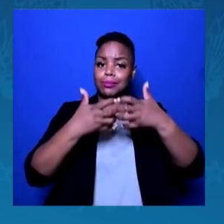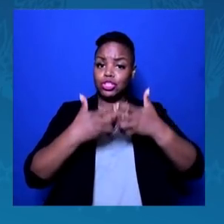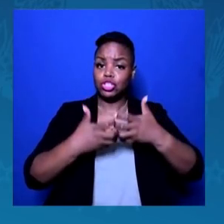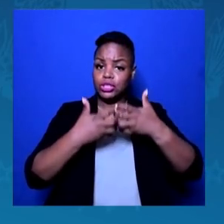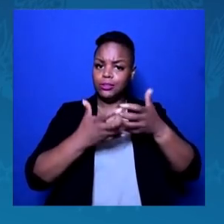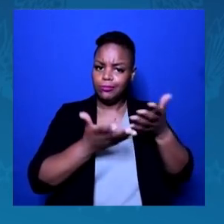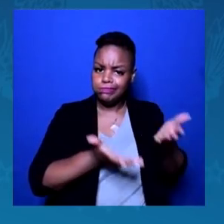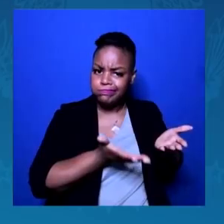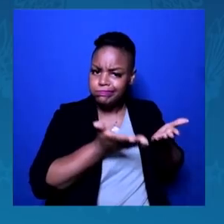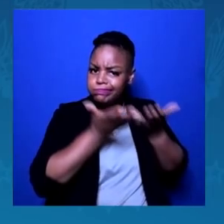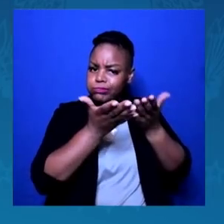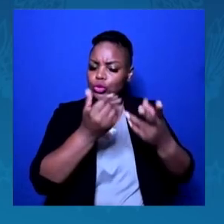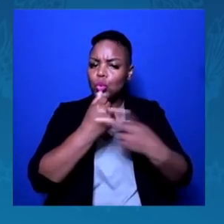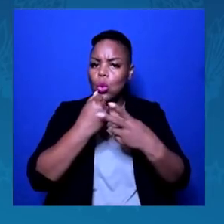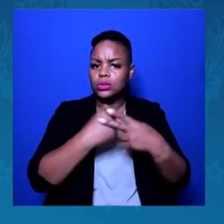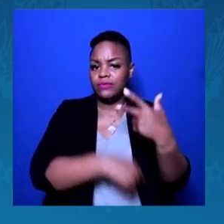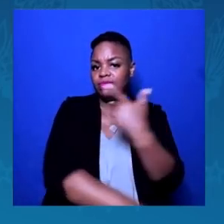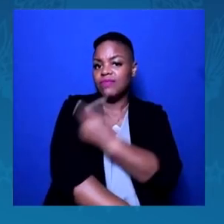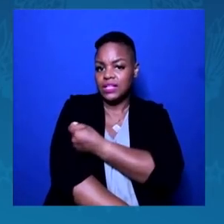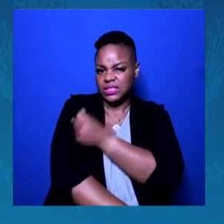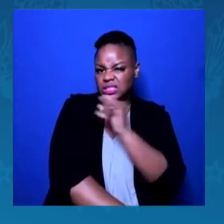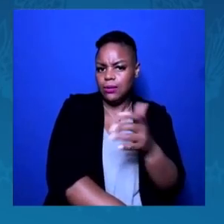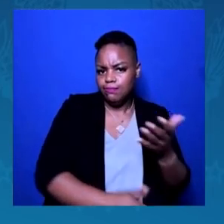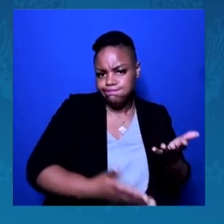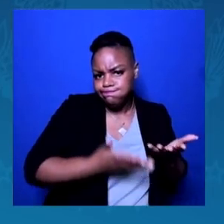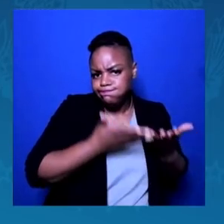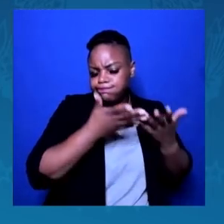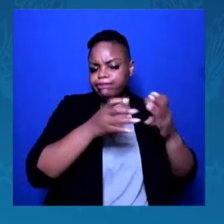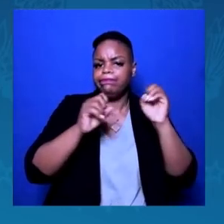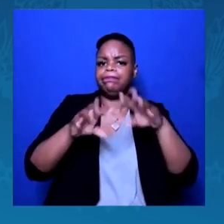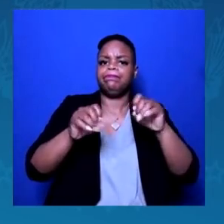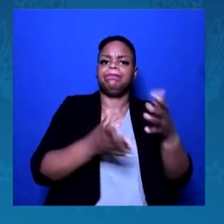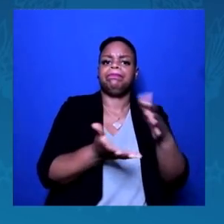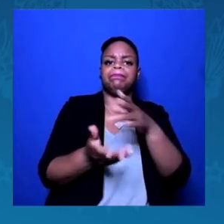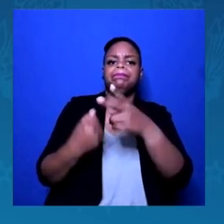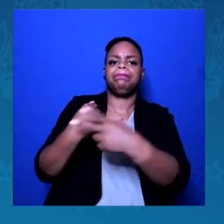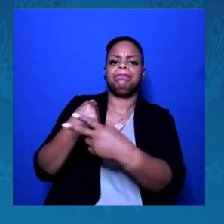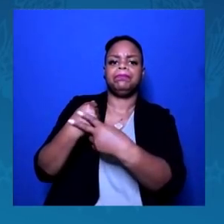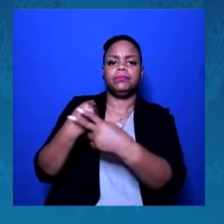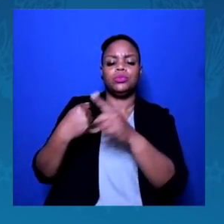And we opened a new CDC Southeast Asia regional office.